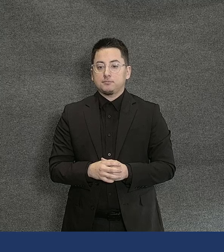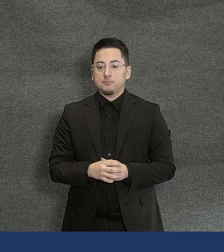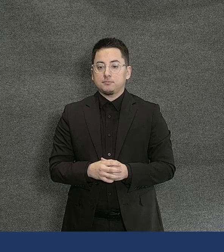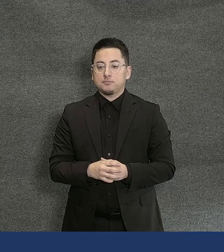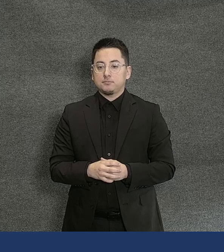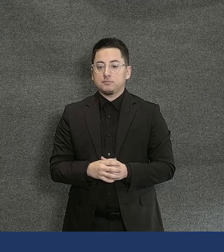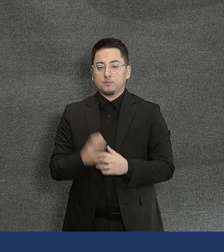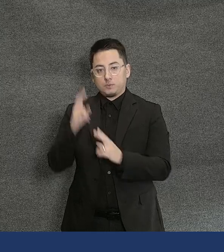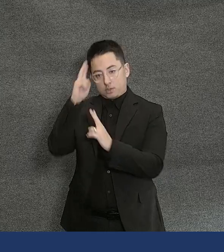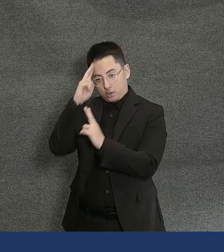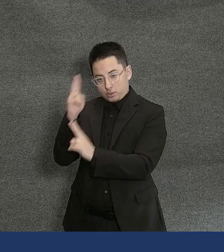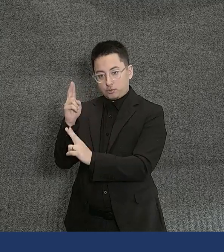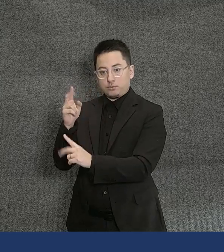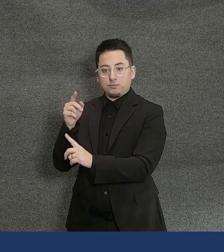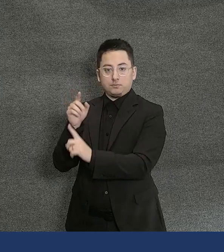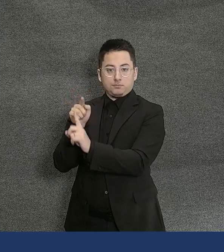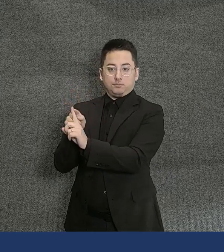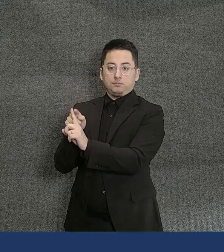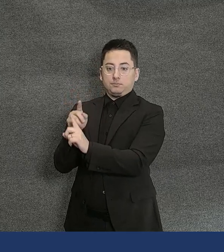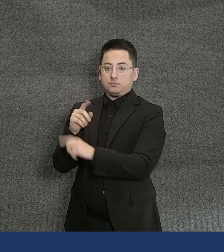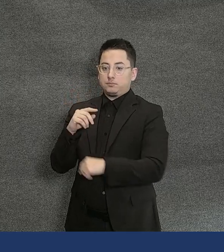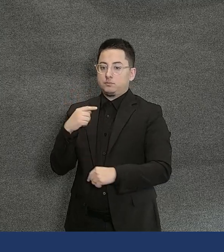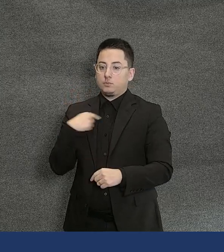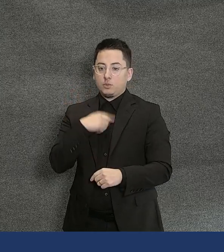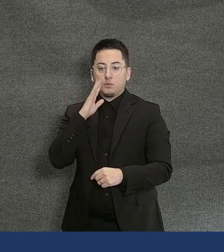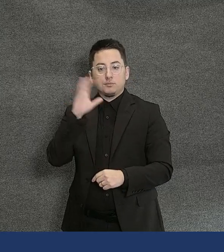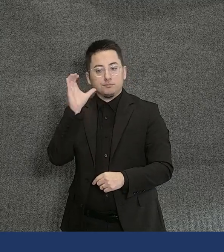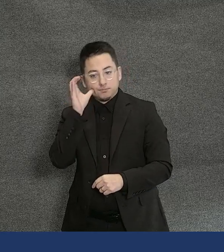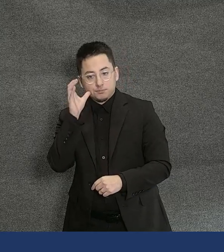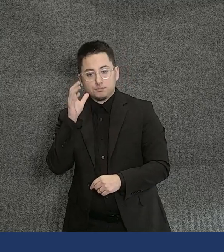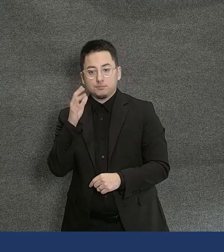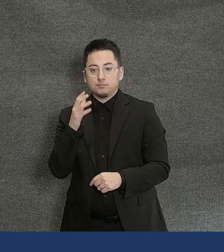honors the life and advocacy of Damon Leivestad.